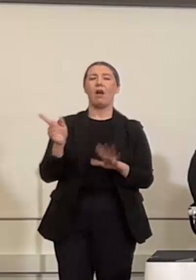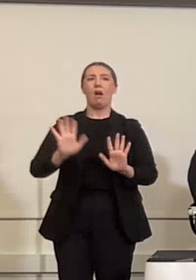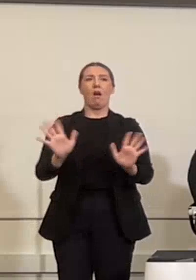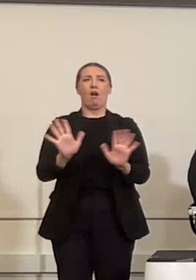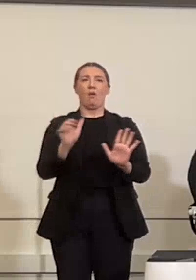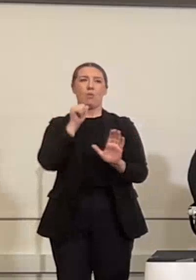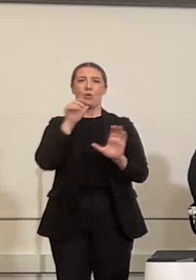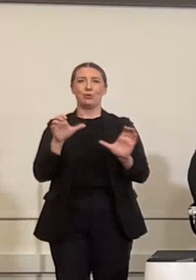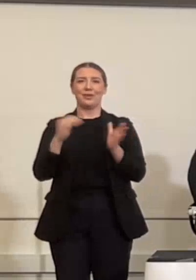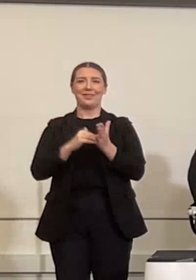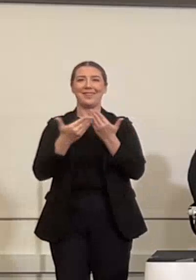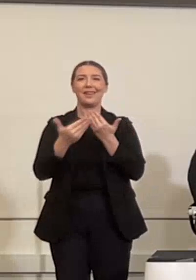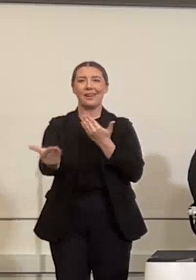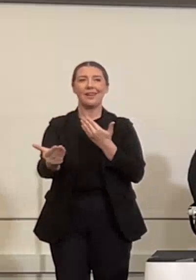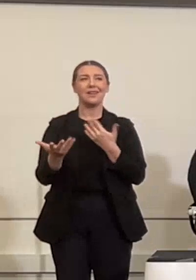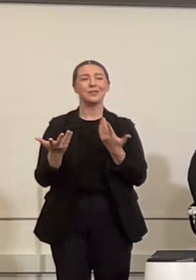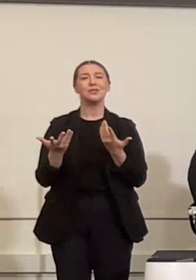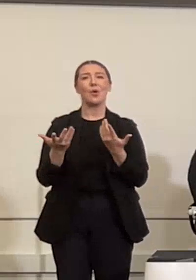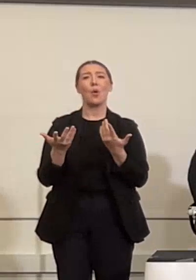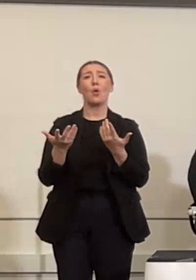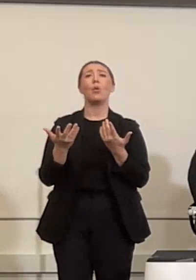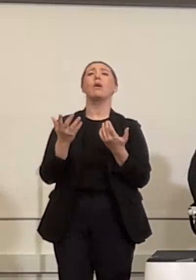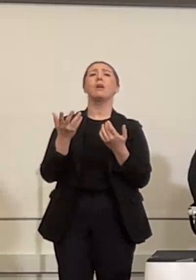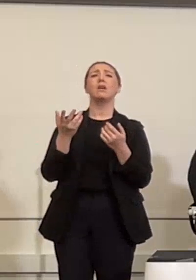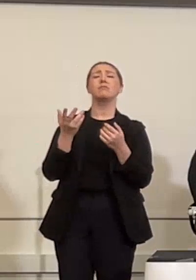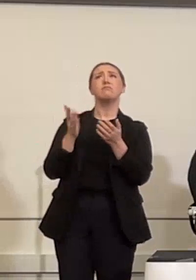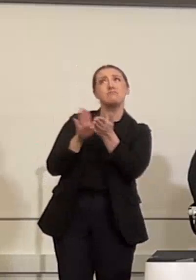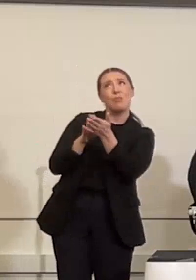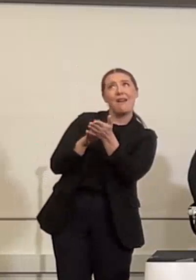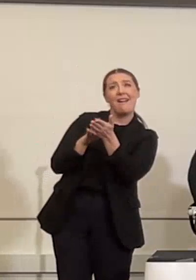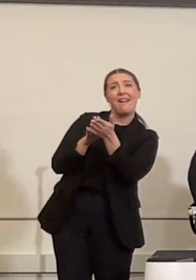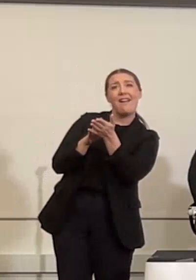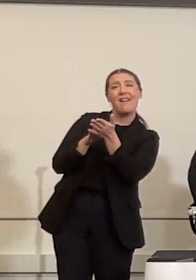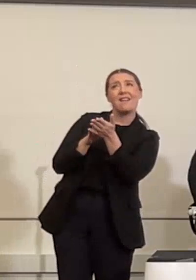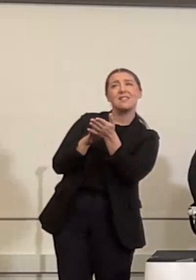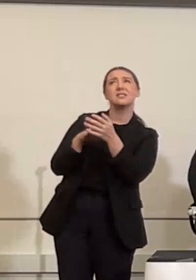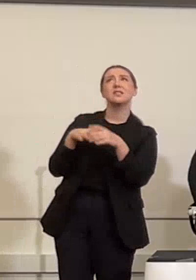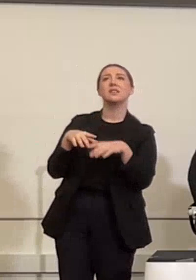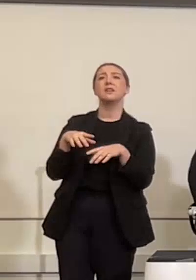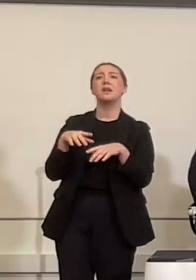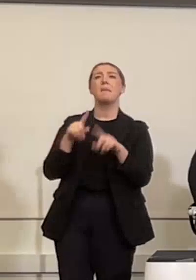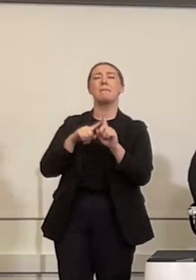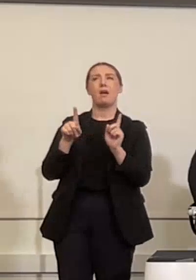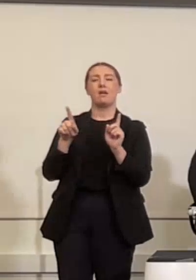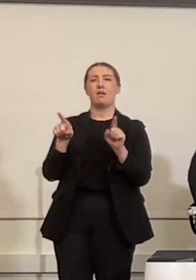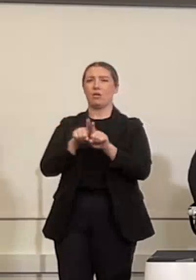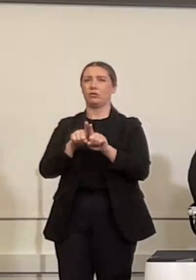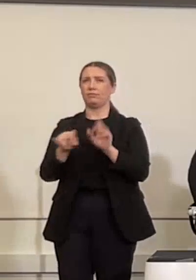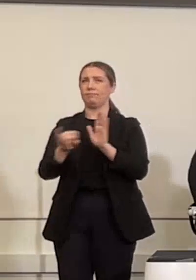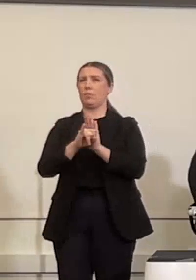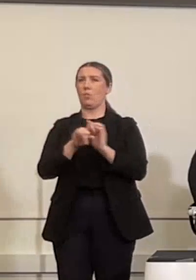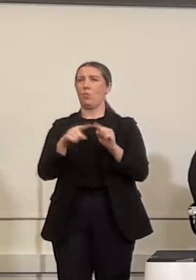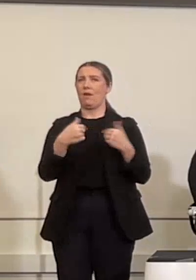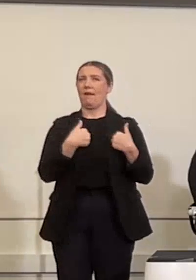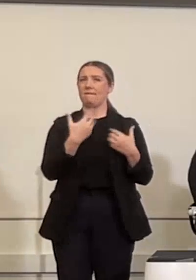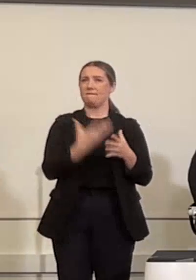So a little bit of praise, a little bit of understanding when the gap is, but they have a short memory.